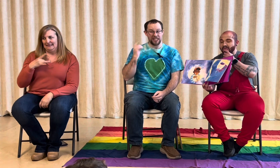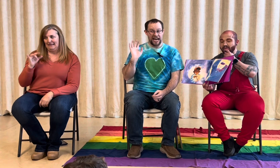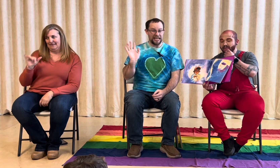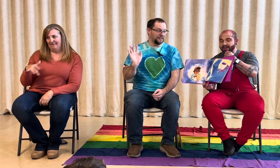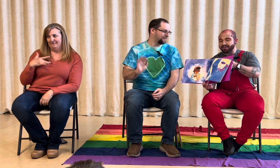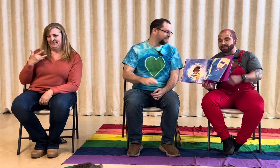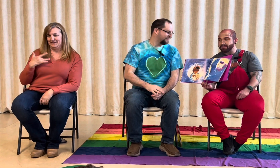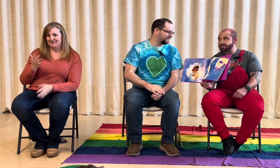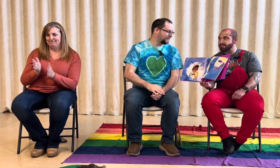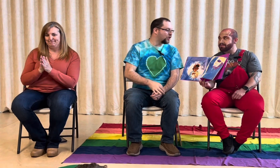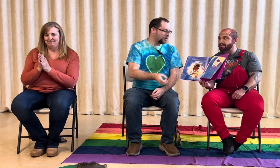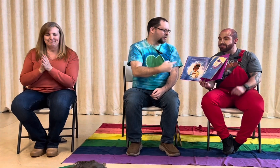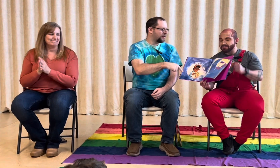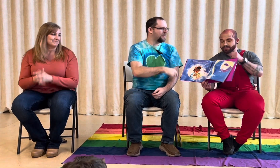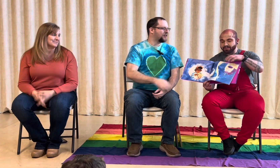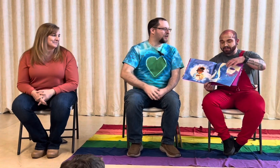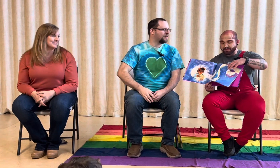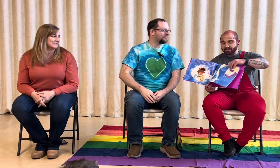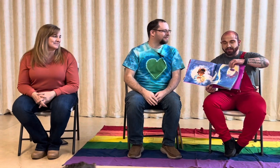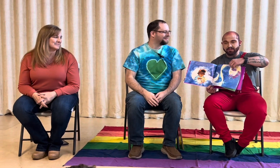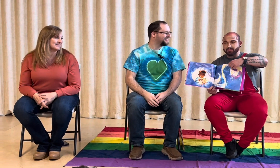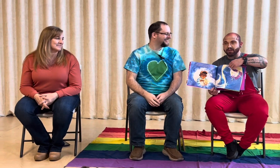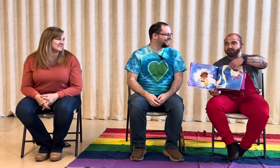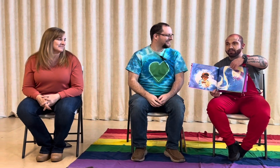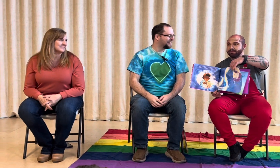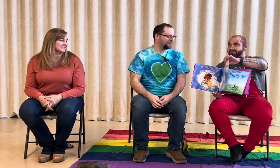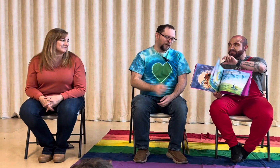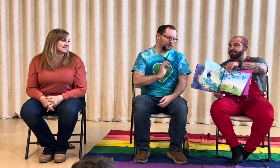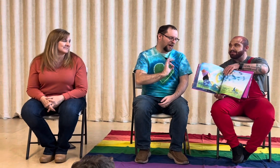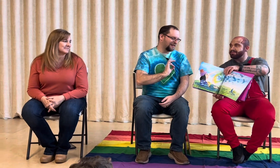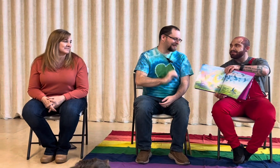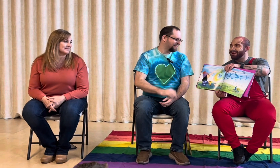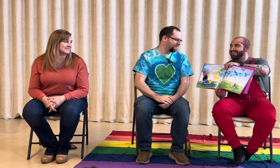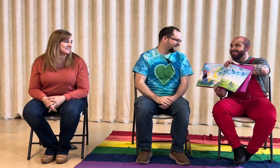just saying. You can turn the page now. BUSTER: I'm just making sure. AARON: I appreciate it.